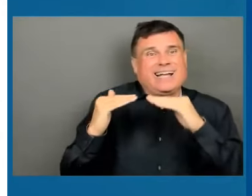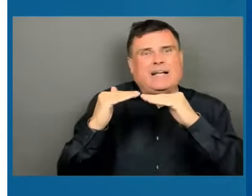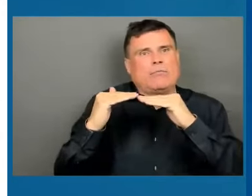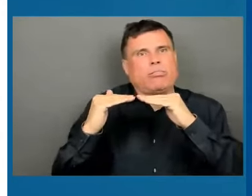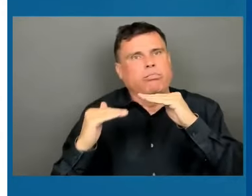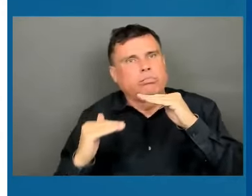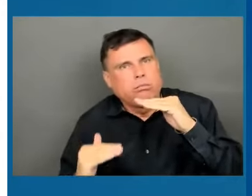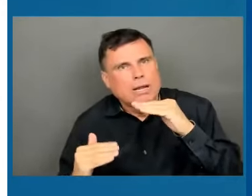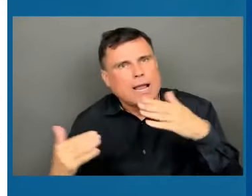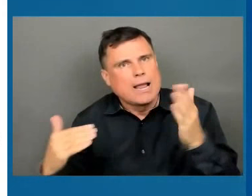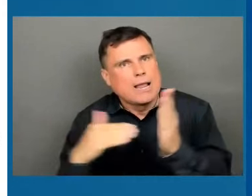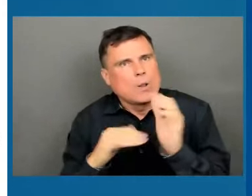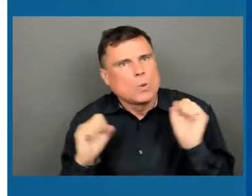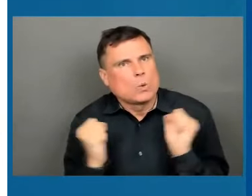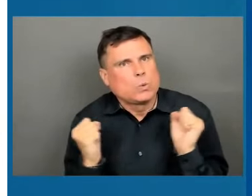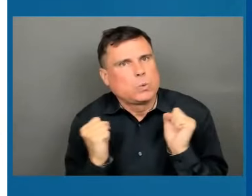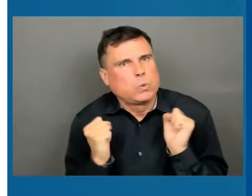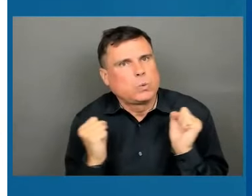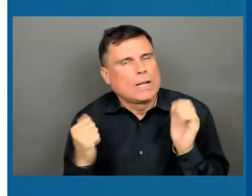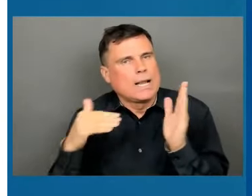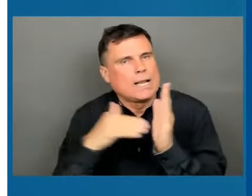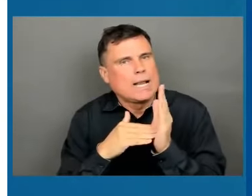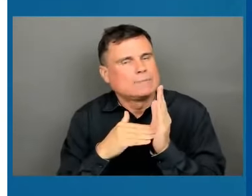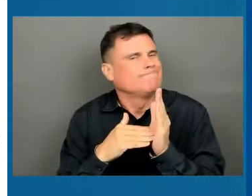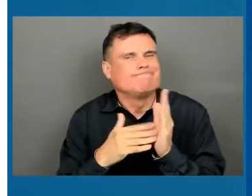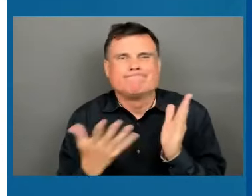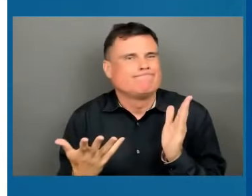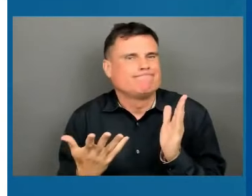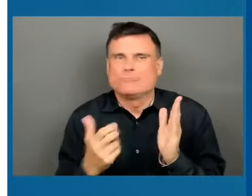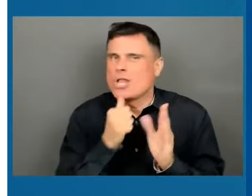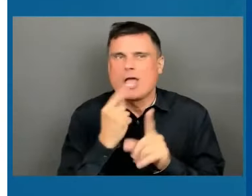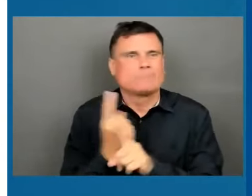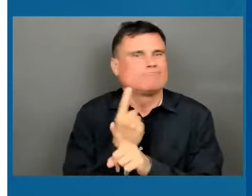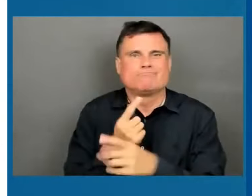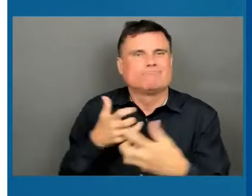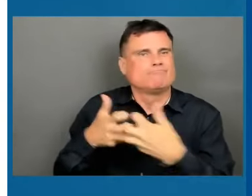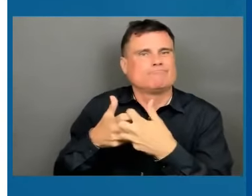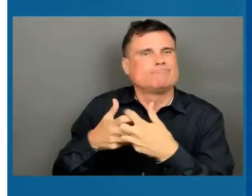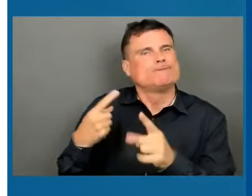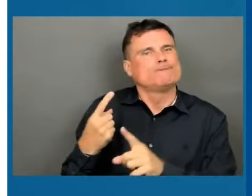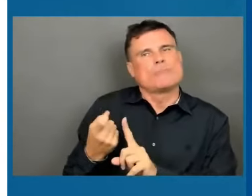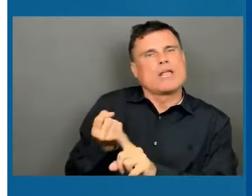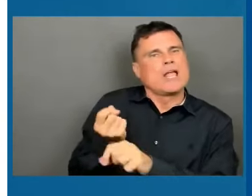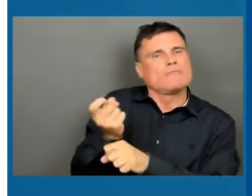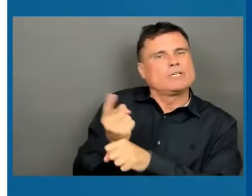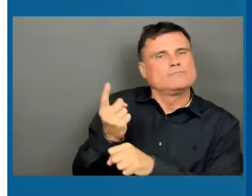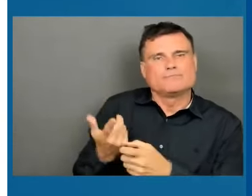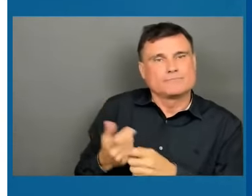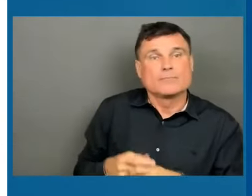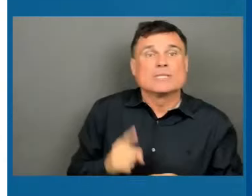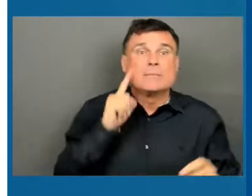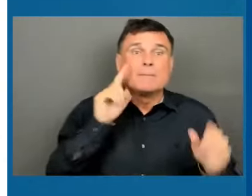weather. And here I'm showing you the forecast a little bit beyond that, so a monthly